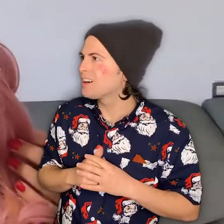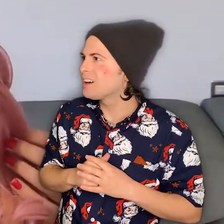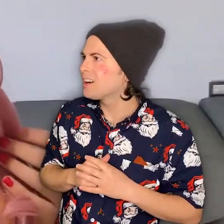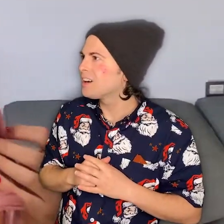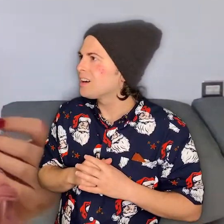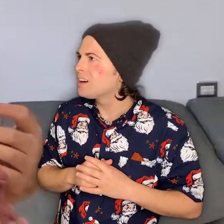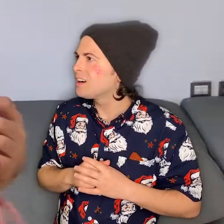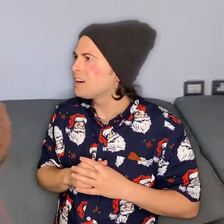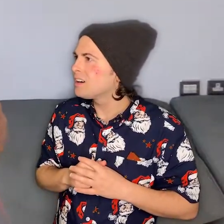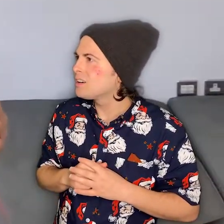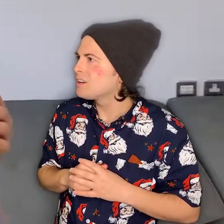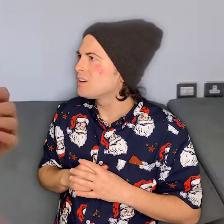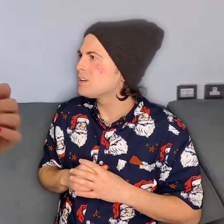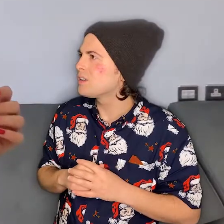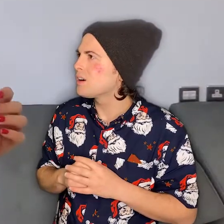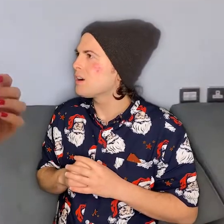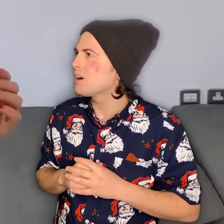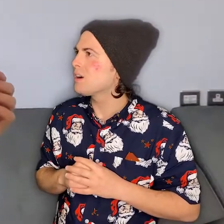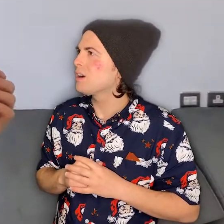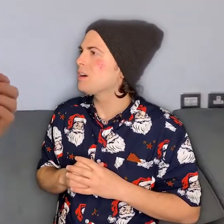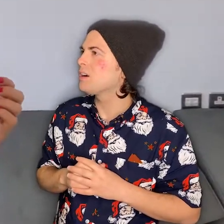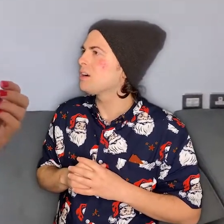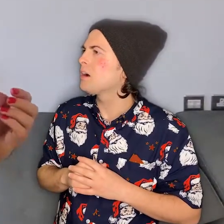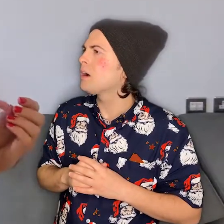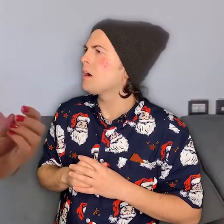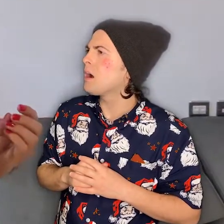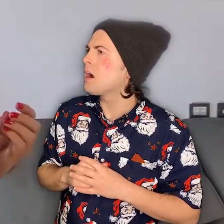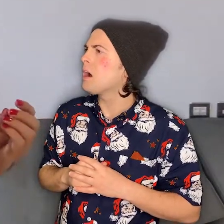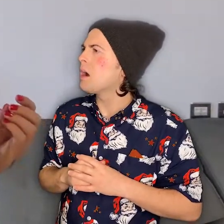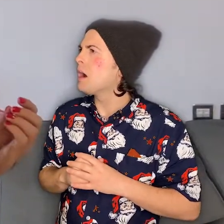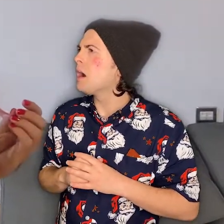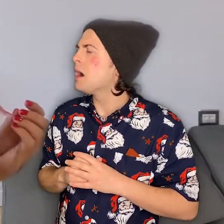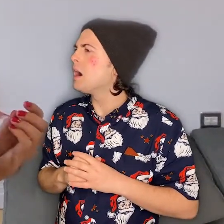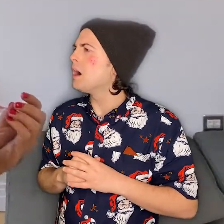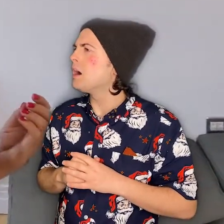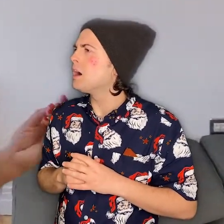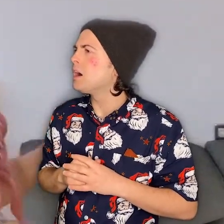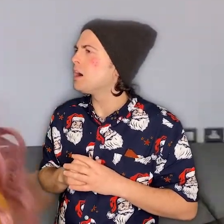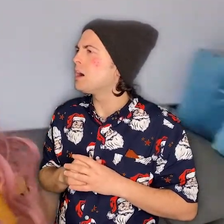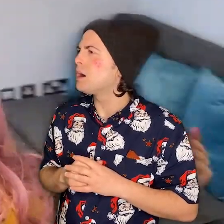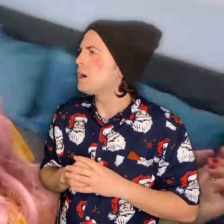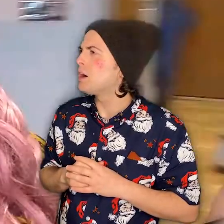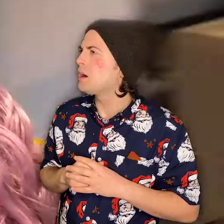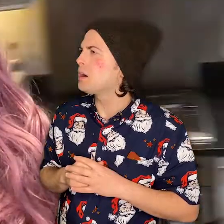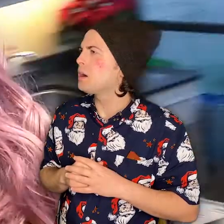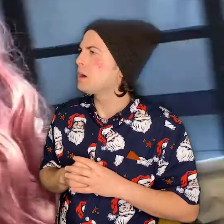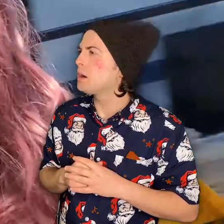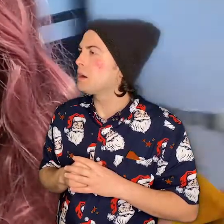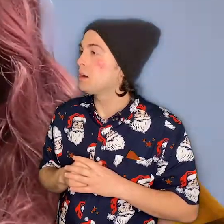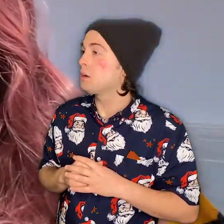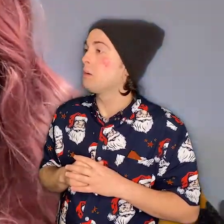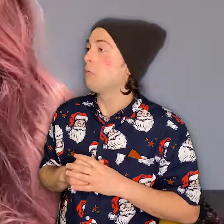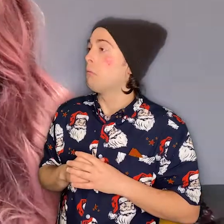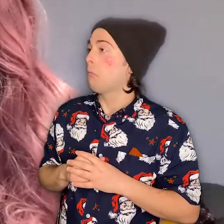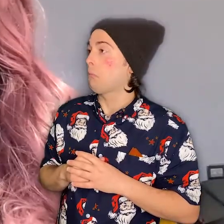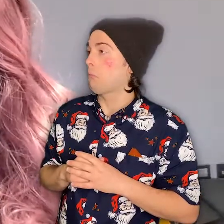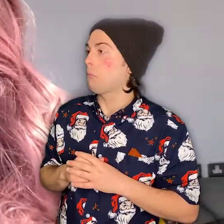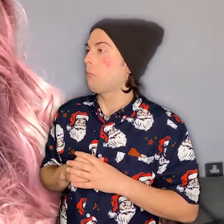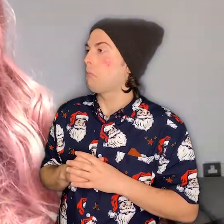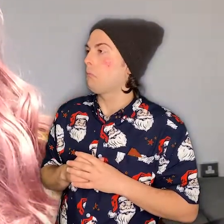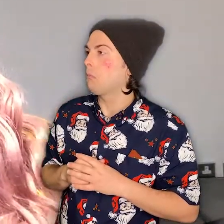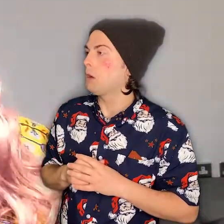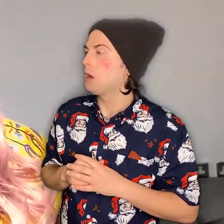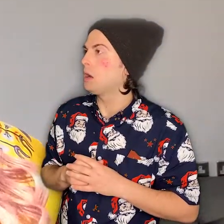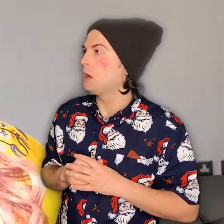Welcome to my crib, lets take a look around shall we? around. This is the living room. It's very exciting.